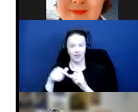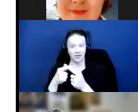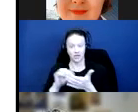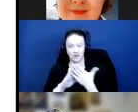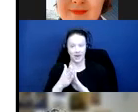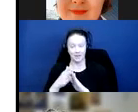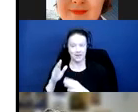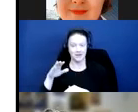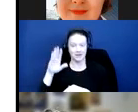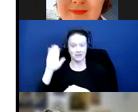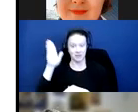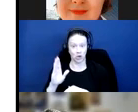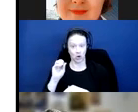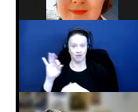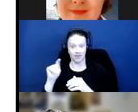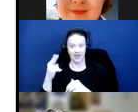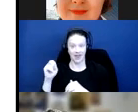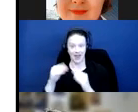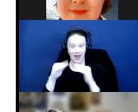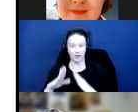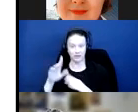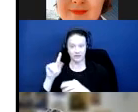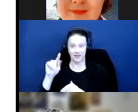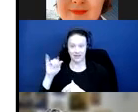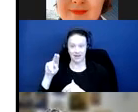who's now candidate for Governor Tina Kotek.